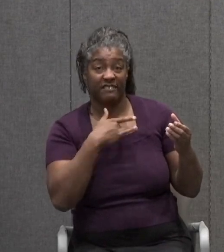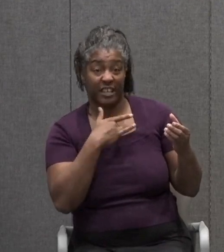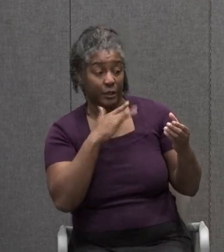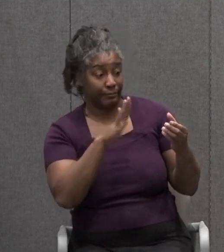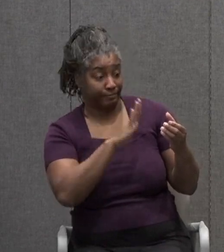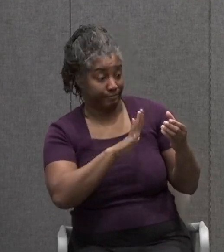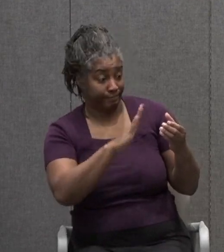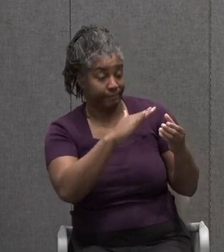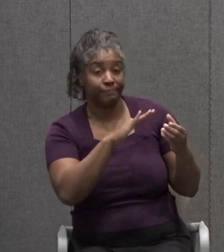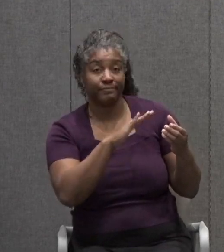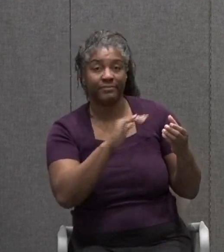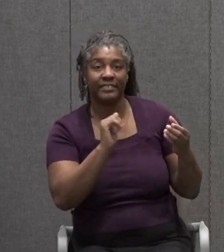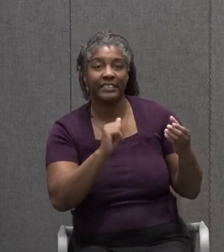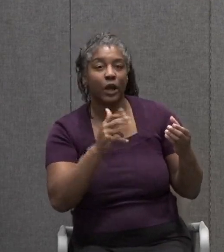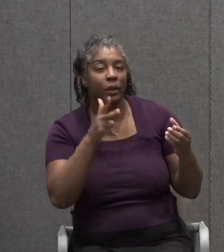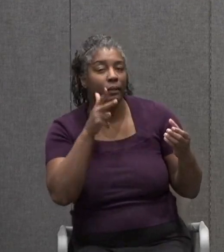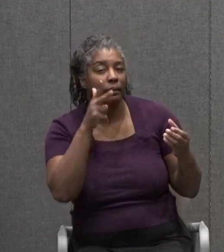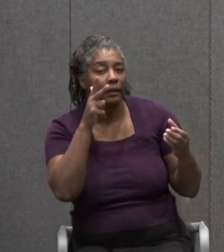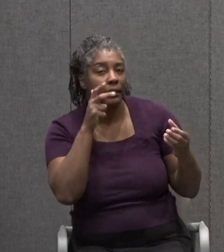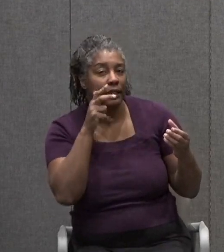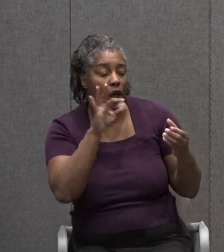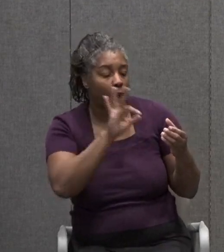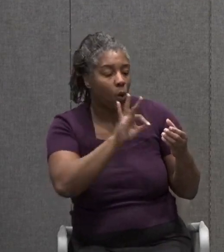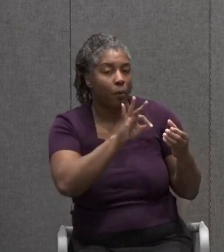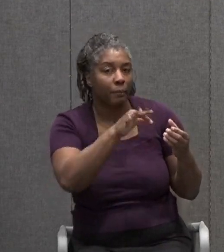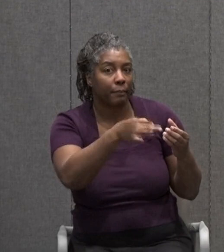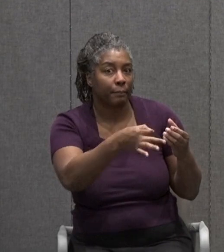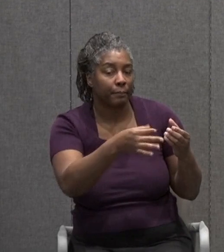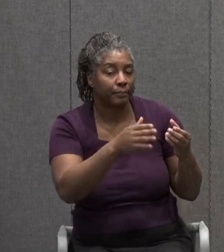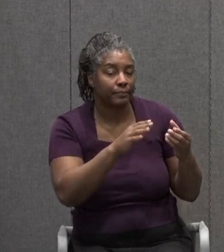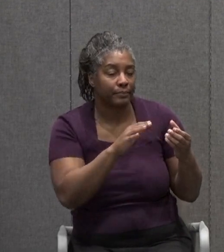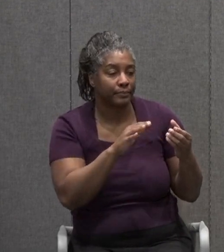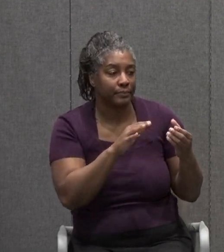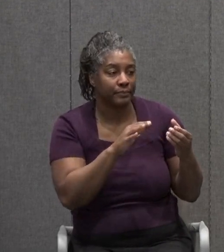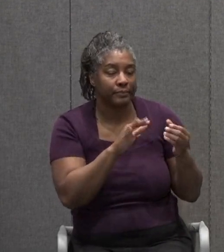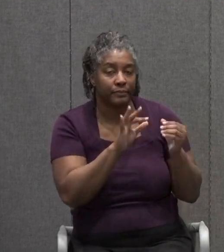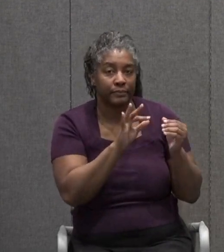So, I'm gonna listen, mine sounds like a peal.